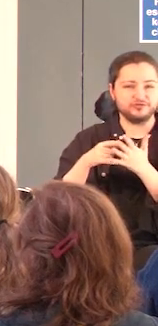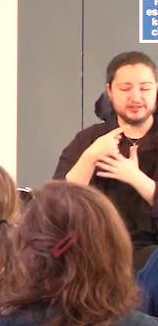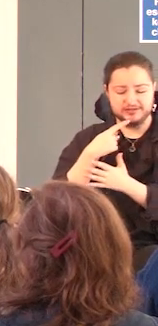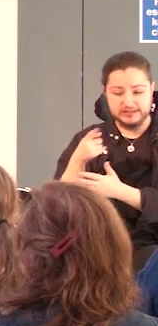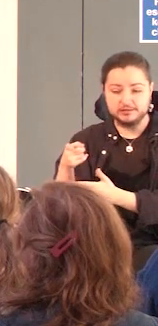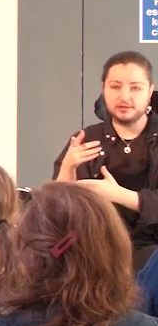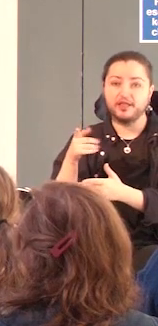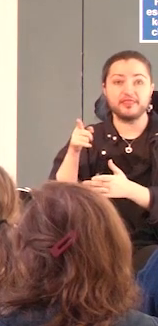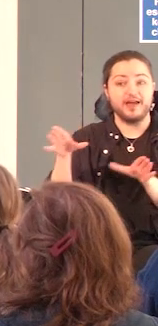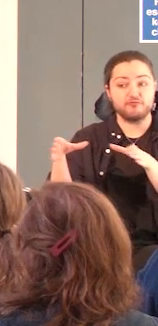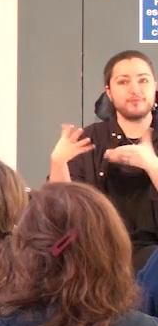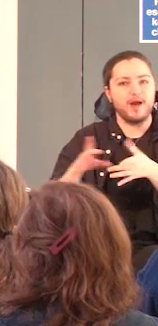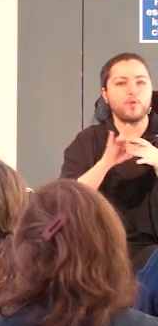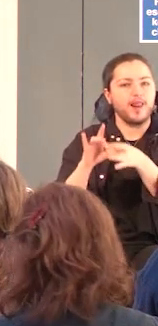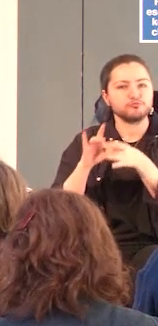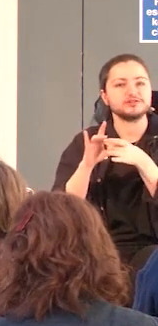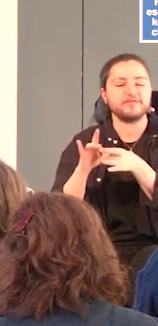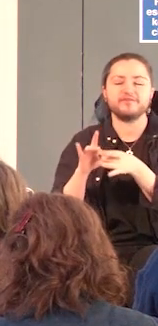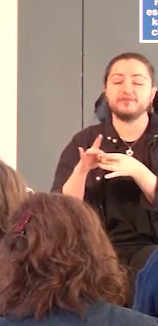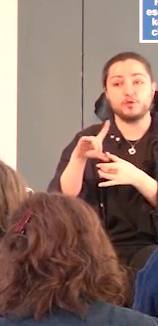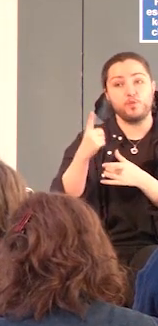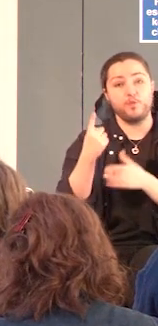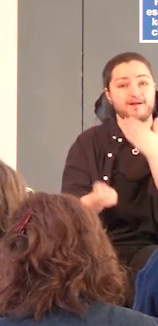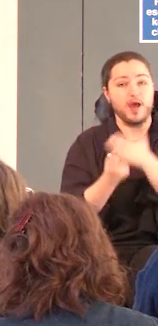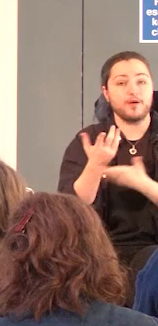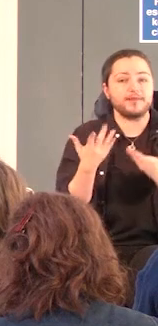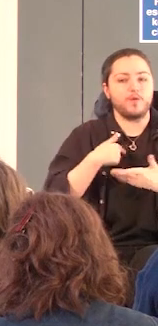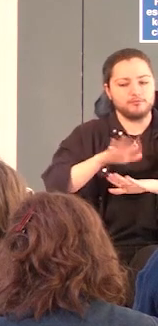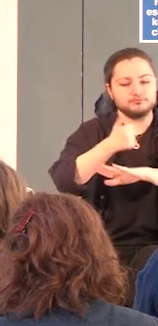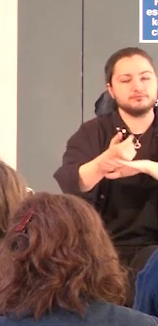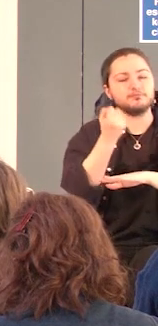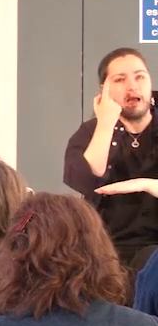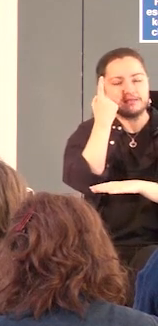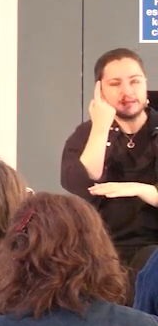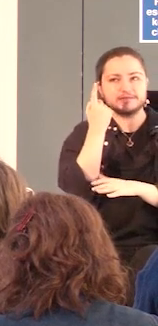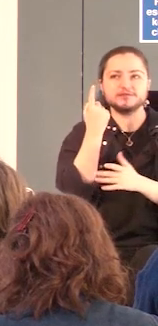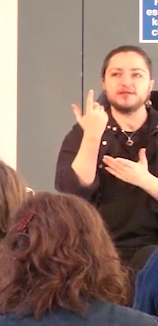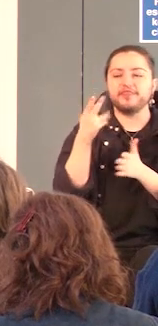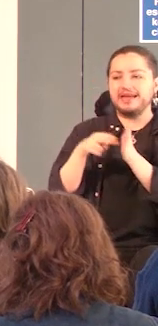within that particular group. And actually an outcome of that is that I'm implemented ideas that both, Nether Hall